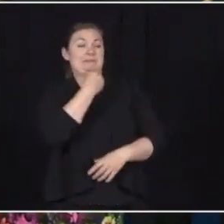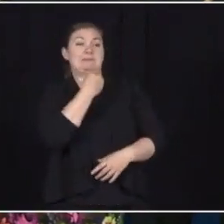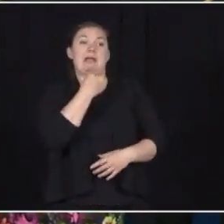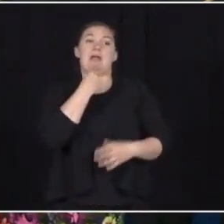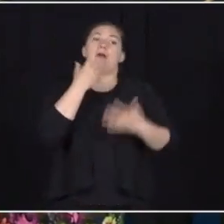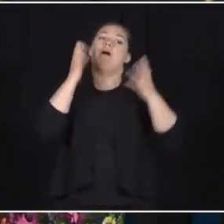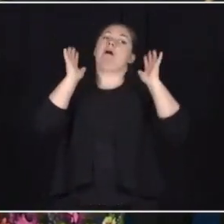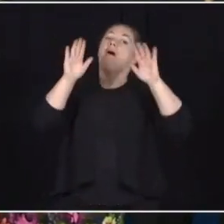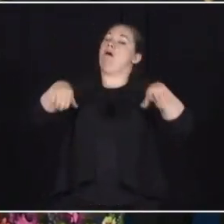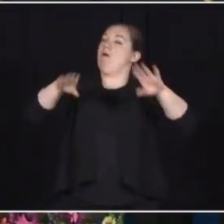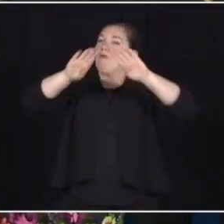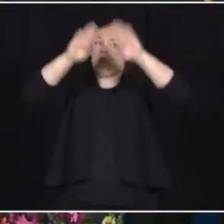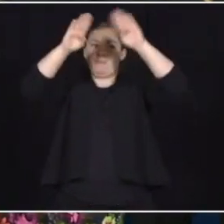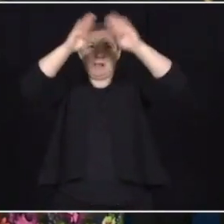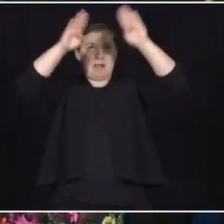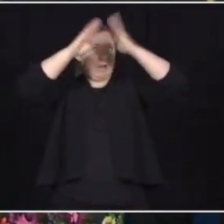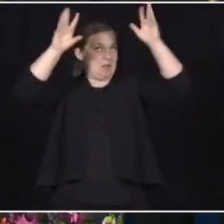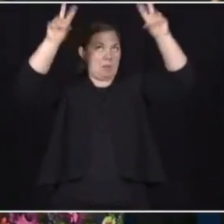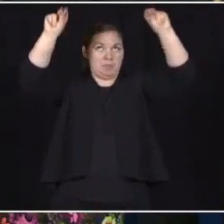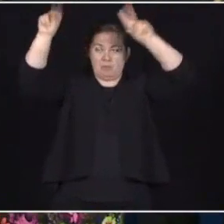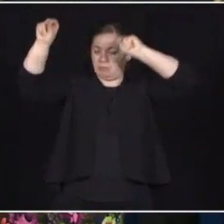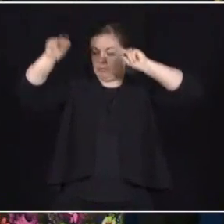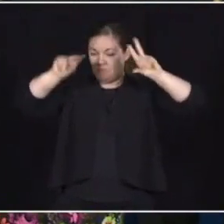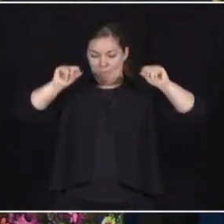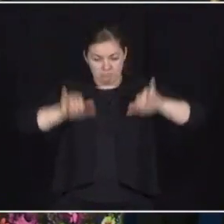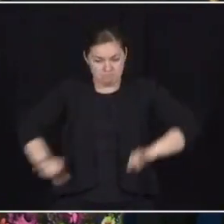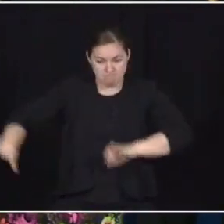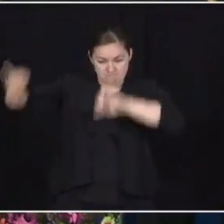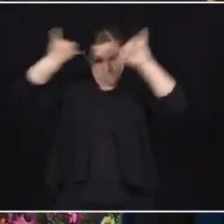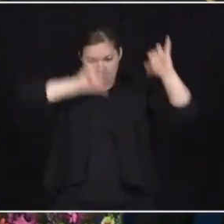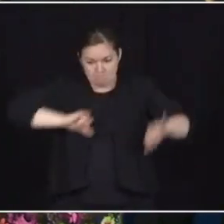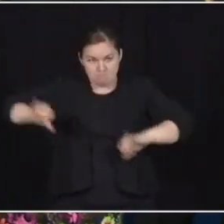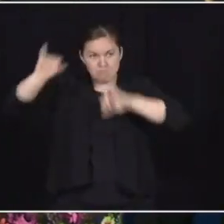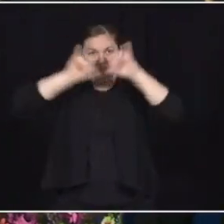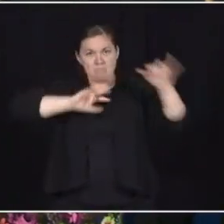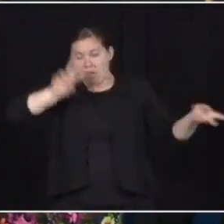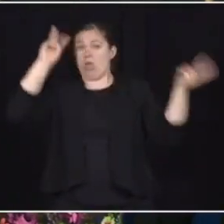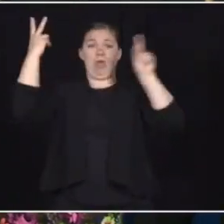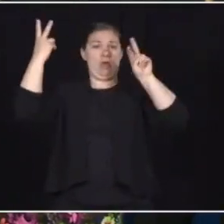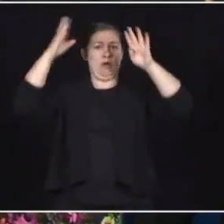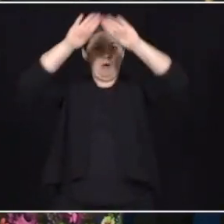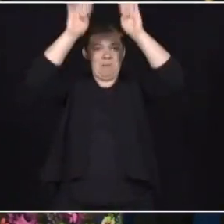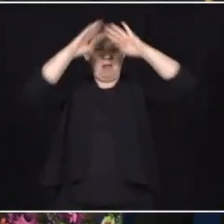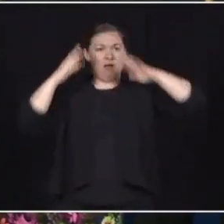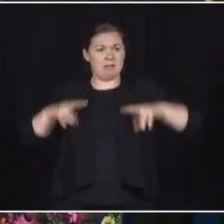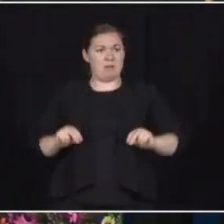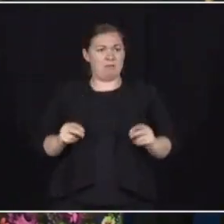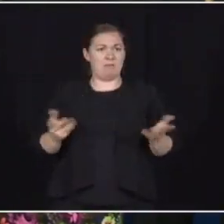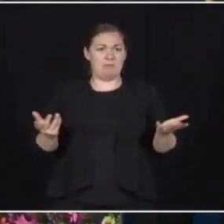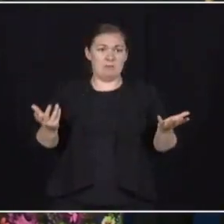that an increased regional approach was not the way to go. At, I agree 100% with you Travis.